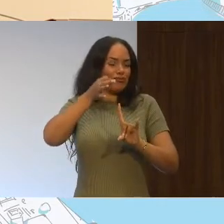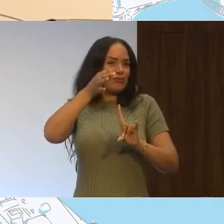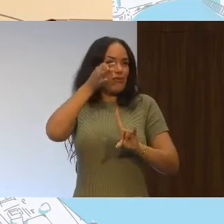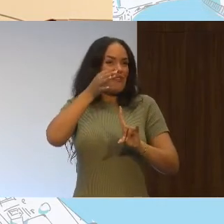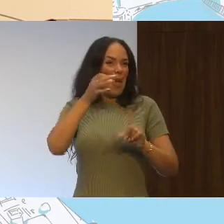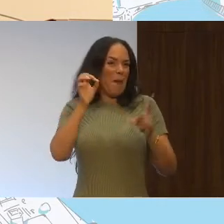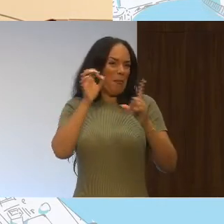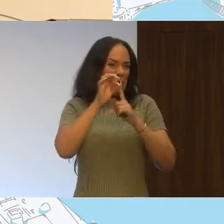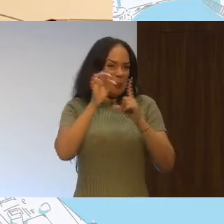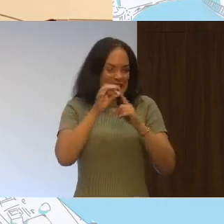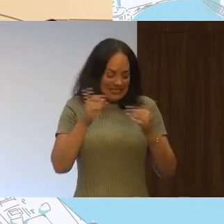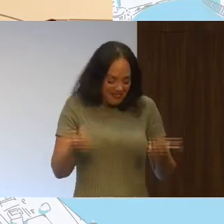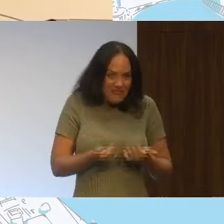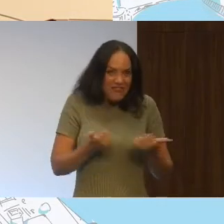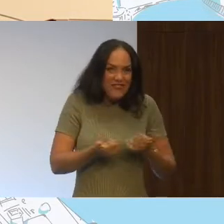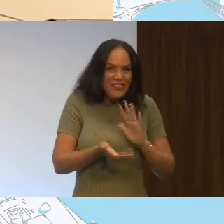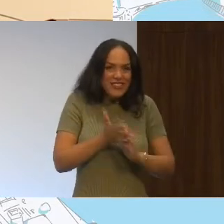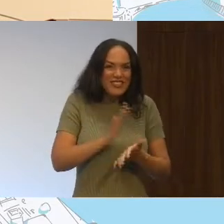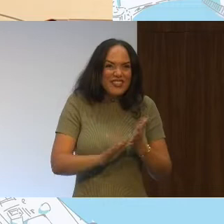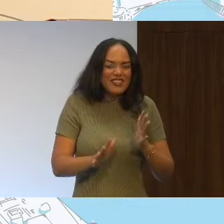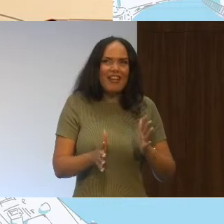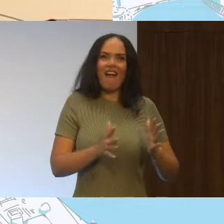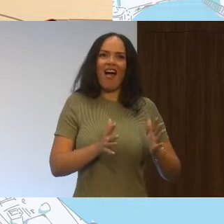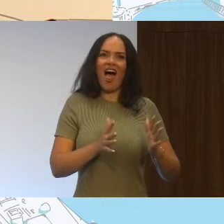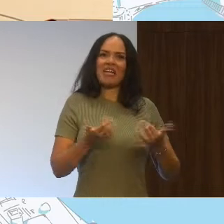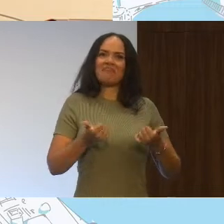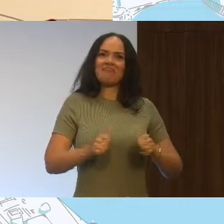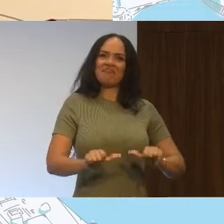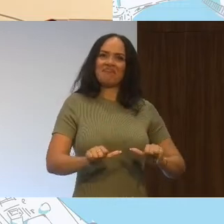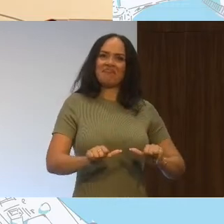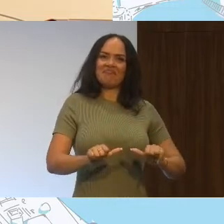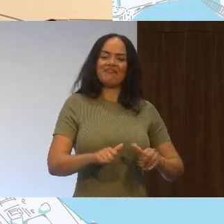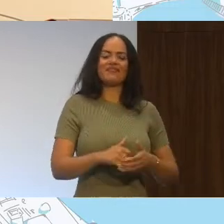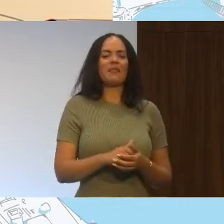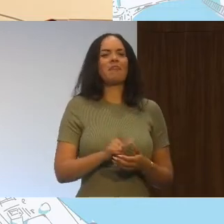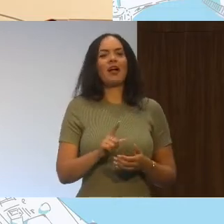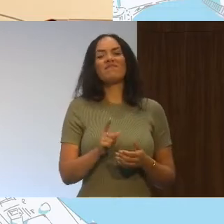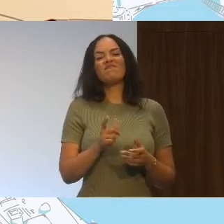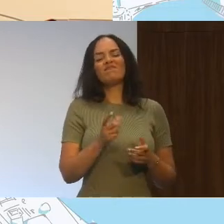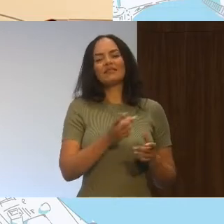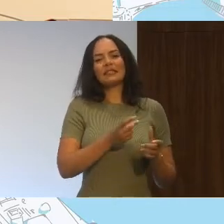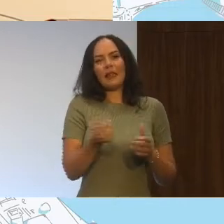And so you do see several children get better, more so than in adults. But there is that small group that go on to have quite difficult migraine.